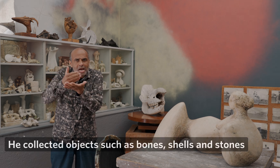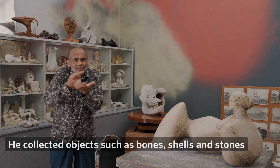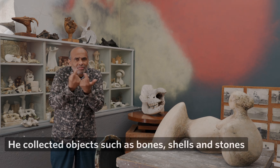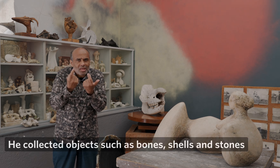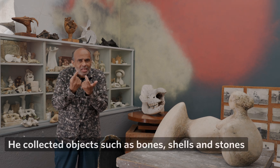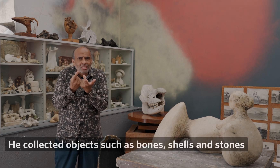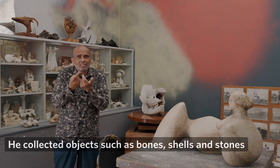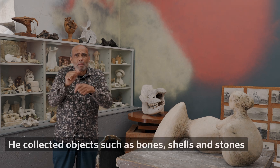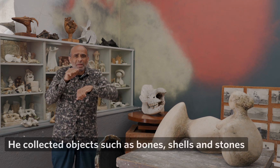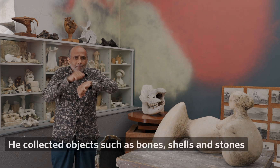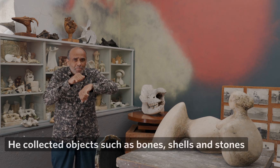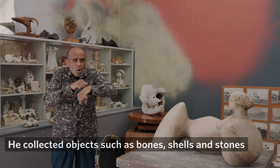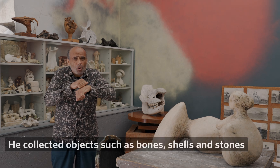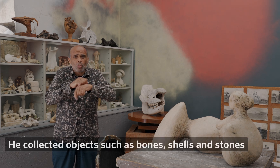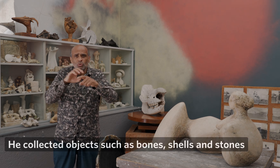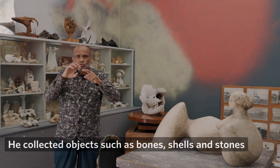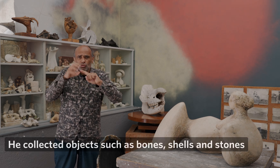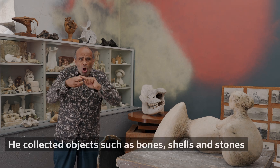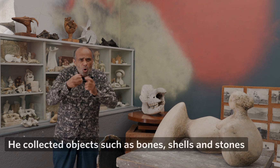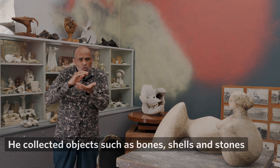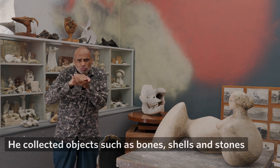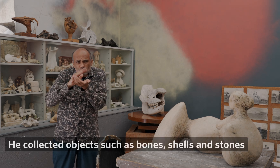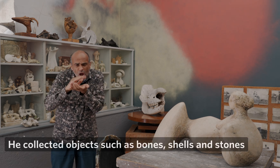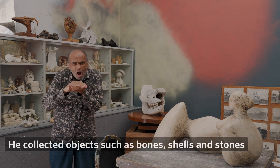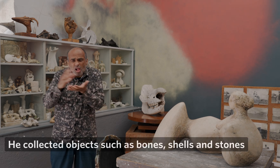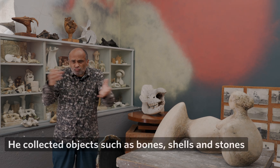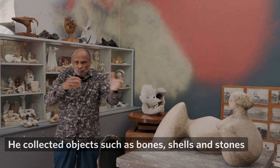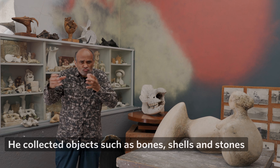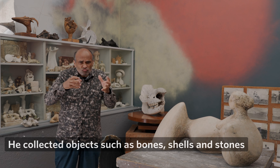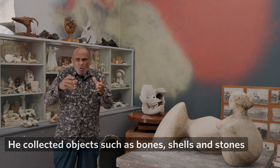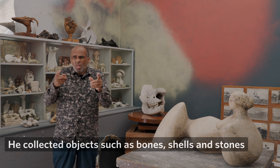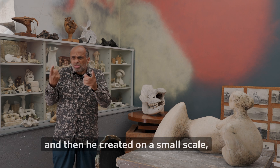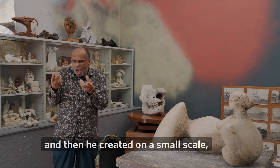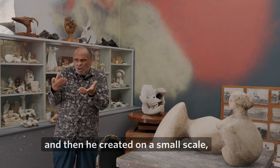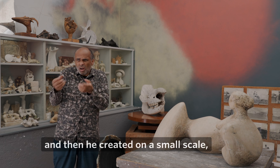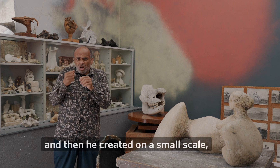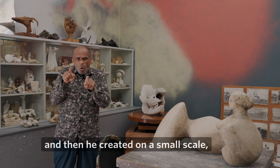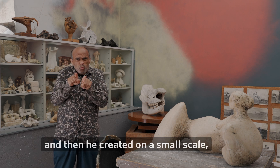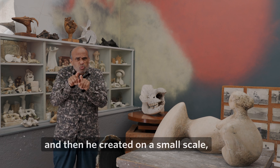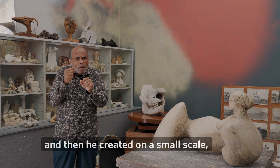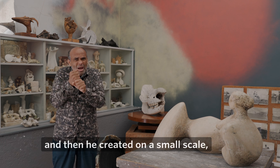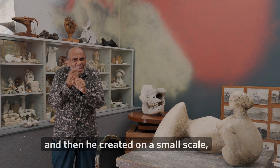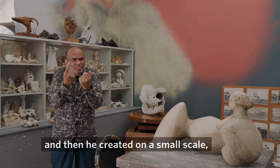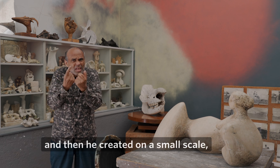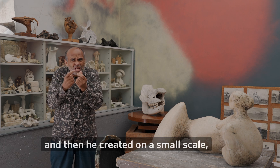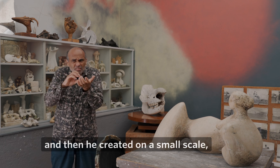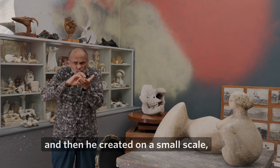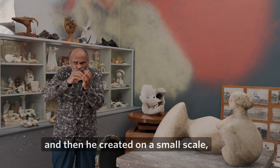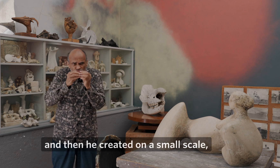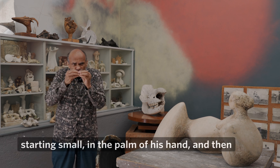He collected objects such as bones, shells and stones and then he created on a small scale,